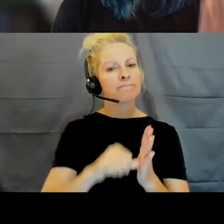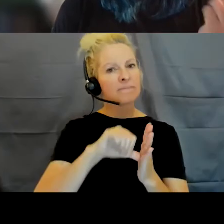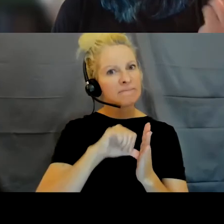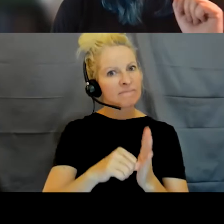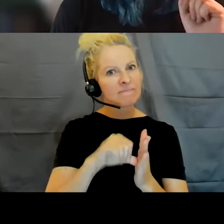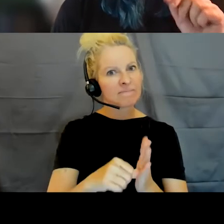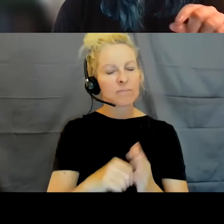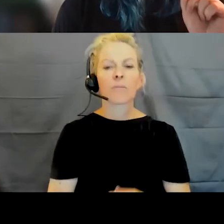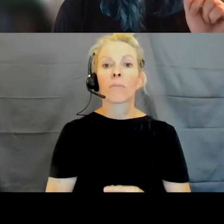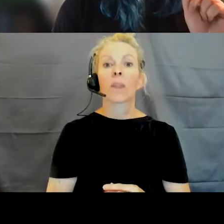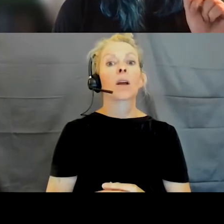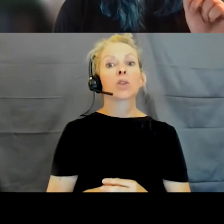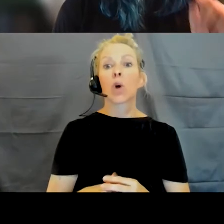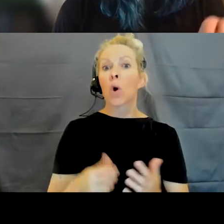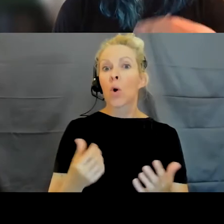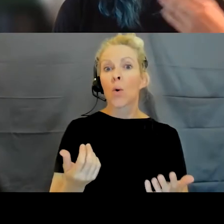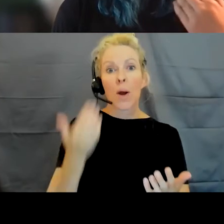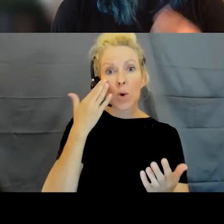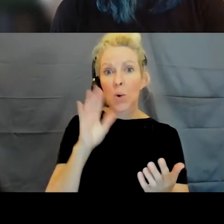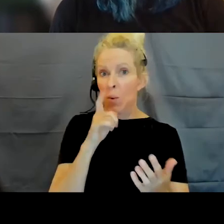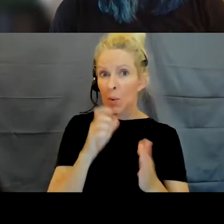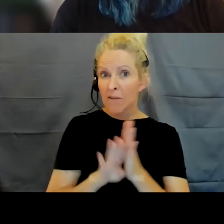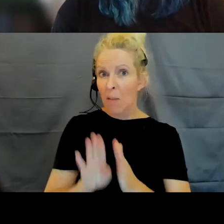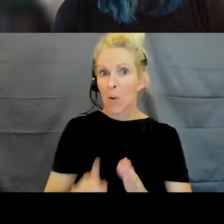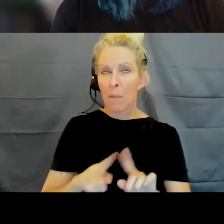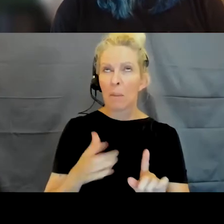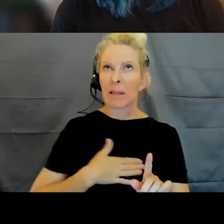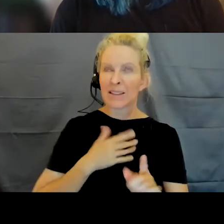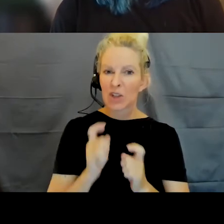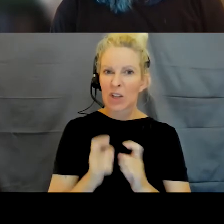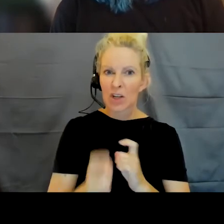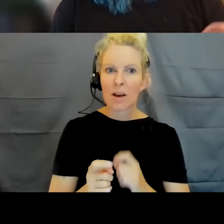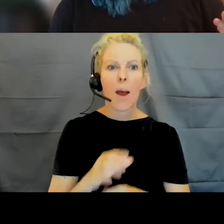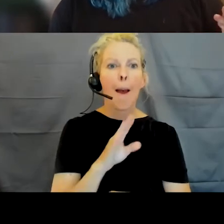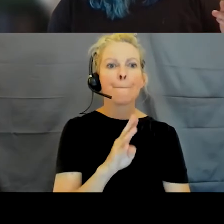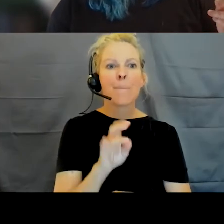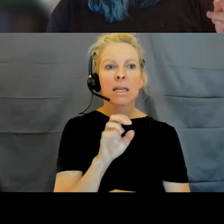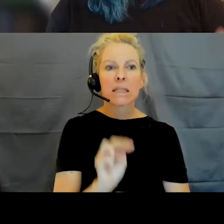this to change it. We have a button element in our HTML that is highlighted. We have set